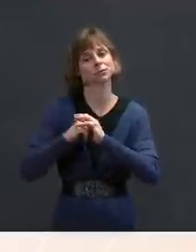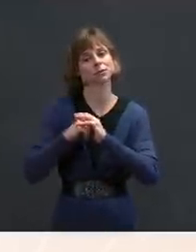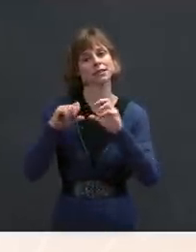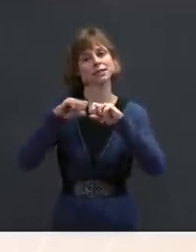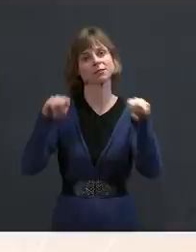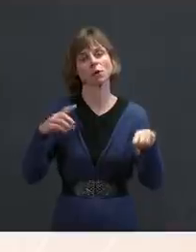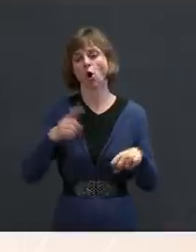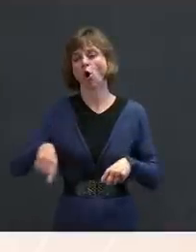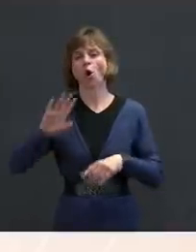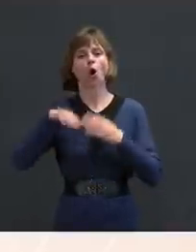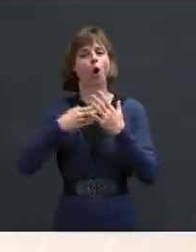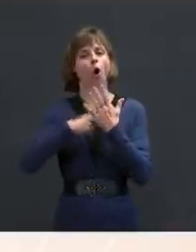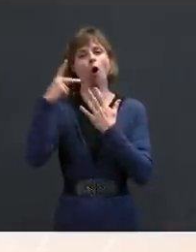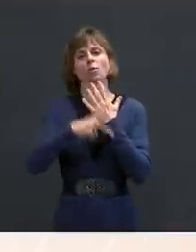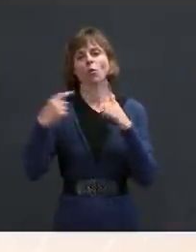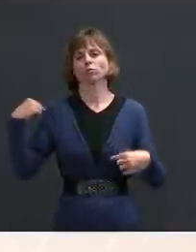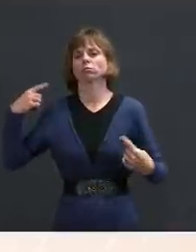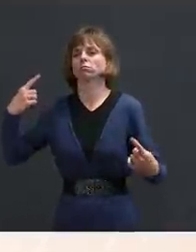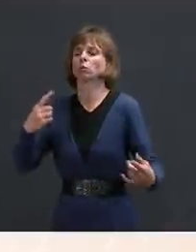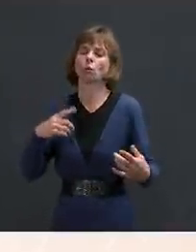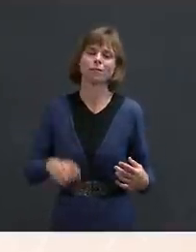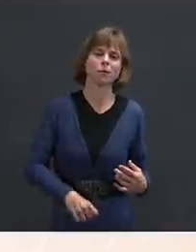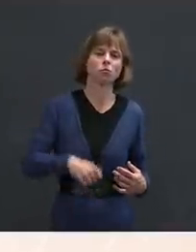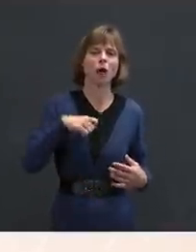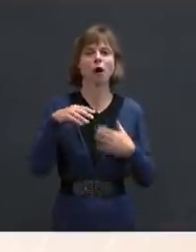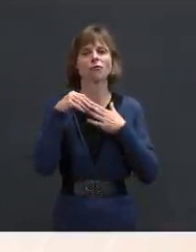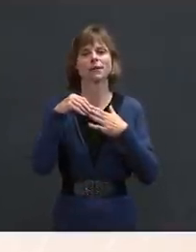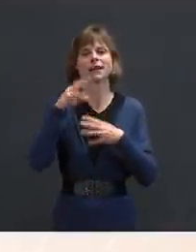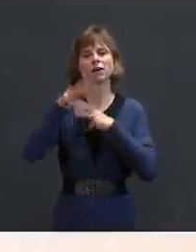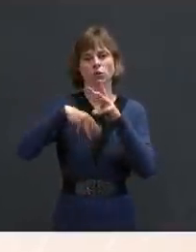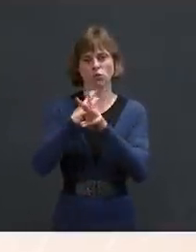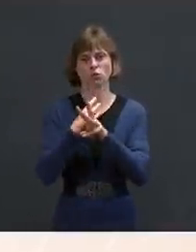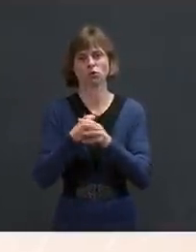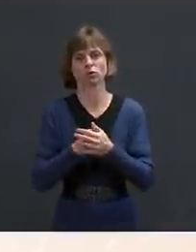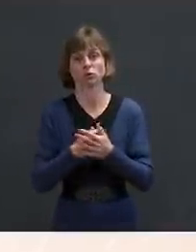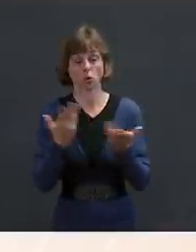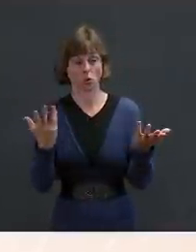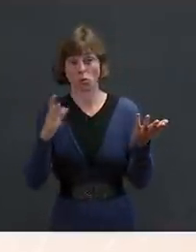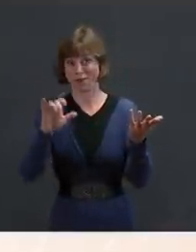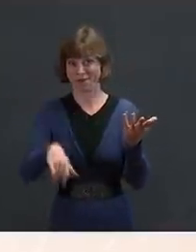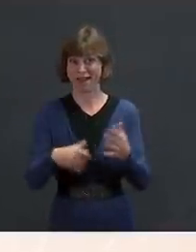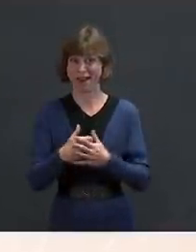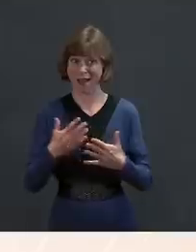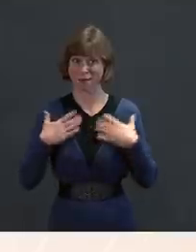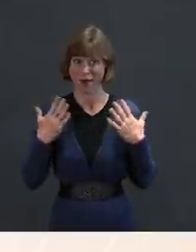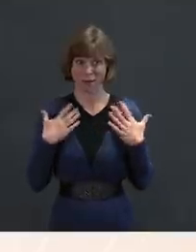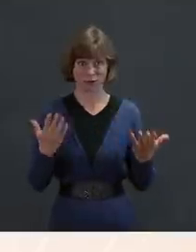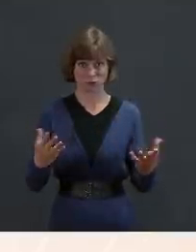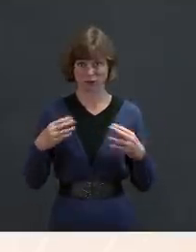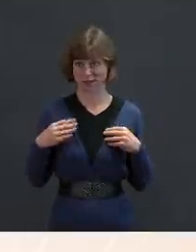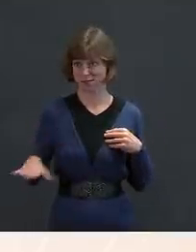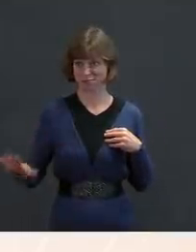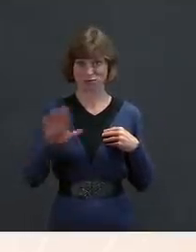so proud as a leader in the world. And with that, Jen. I'm pleased to take questions. Ms. Psaki: Great. Zeke, want to kick it off?